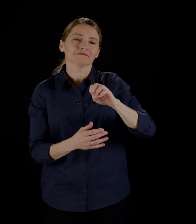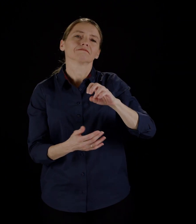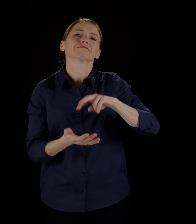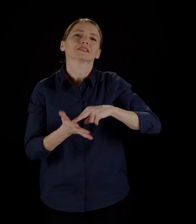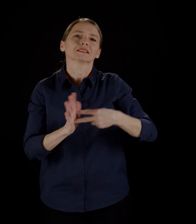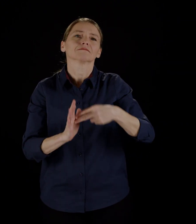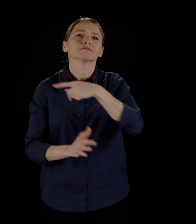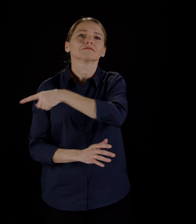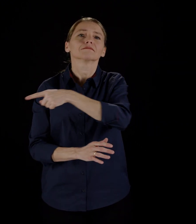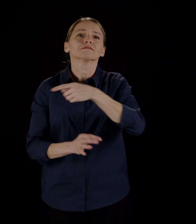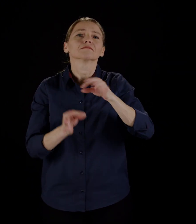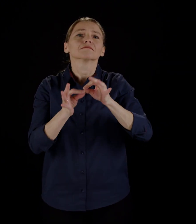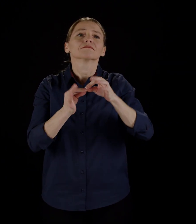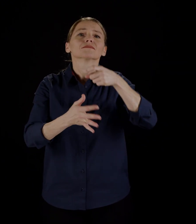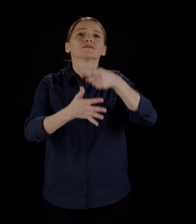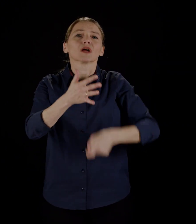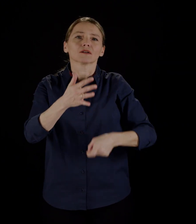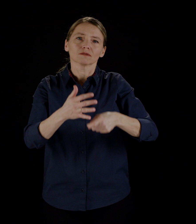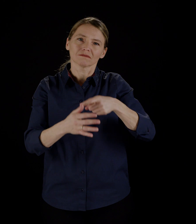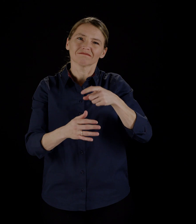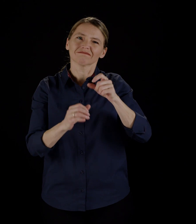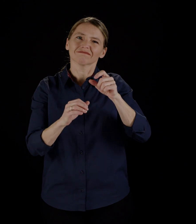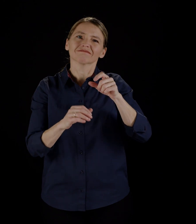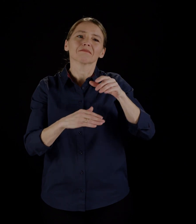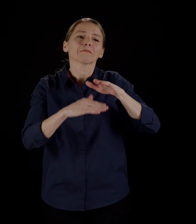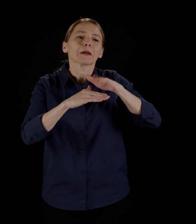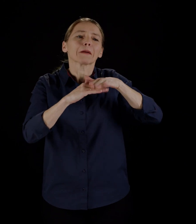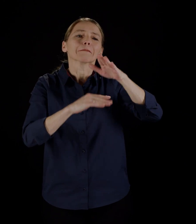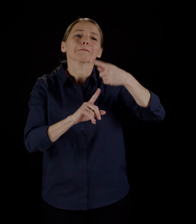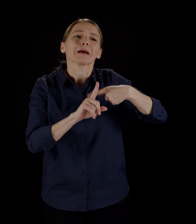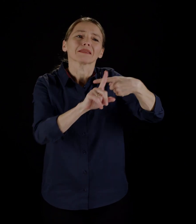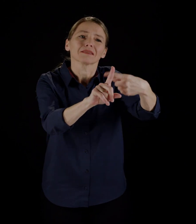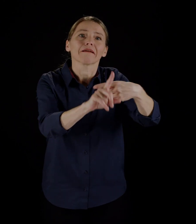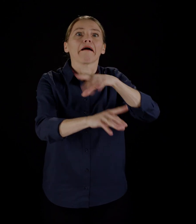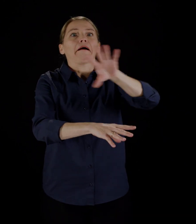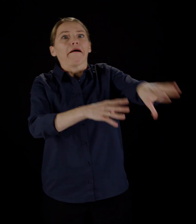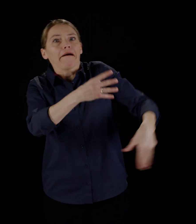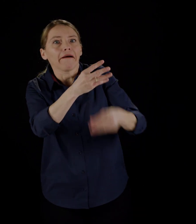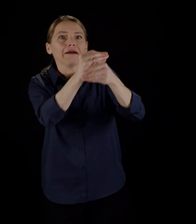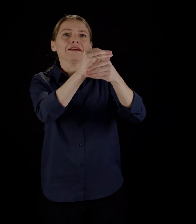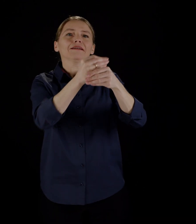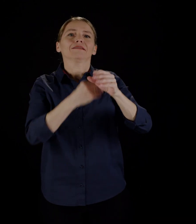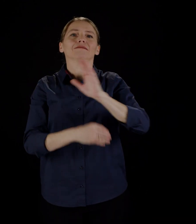This fee may be in addition to the minimum monthly charge fee a customer pays for service.